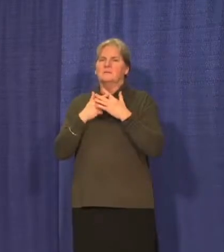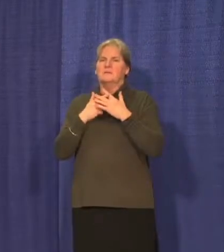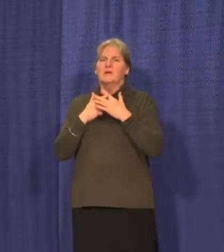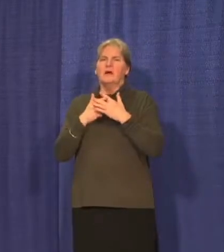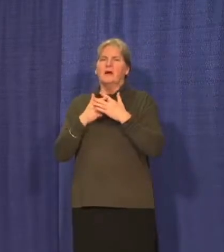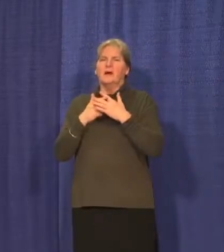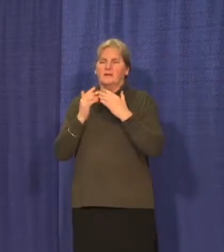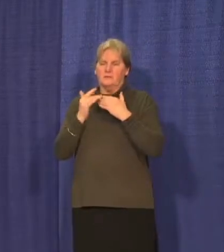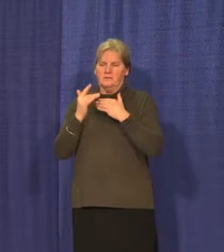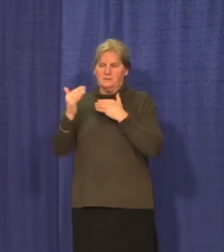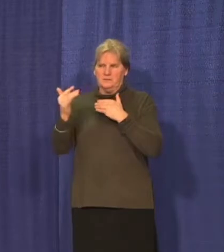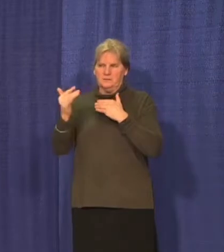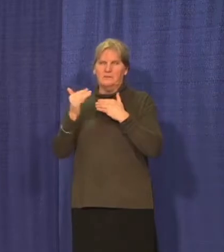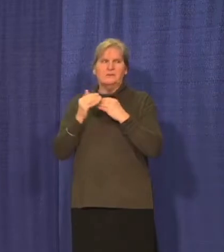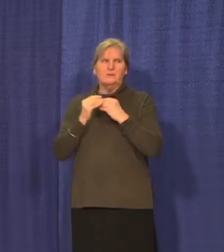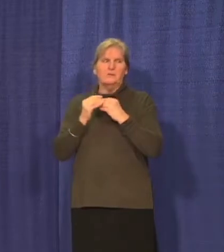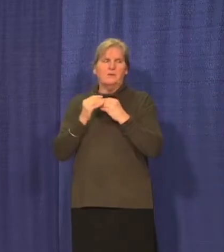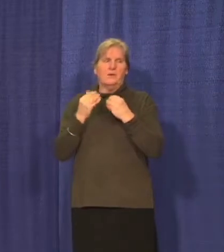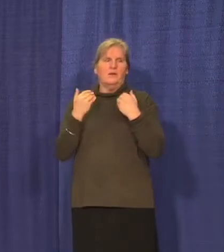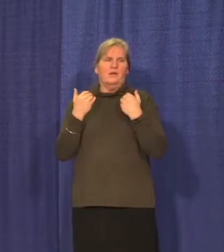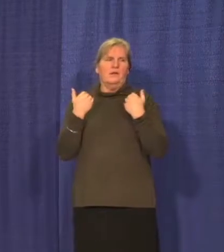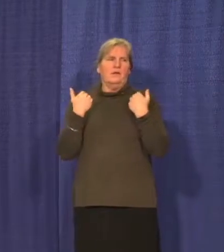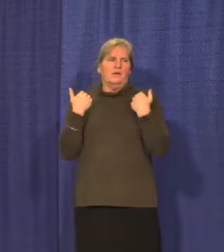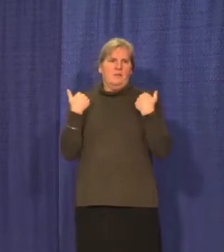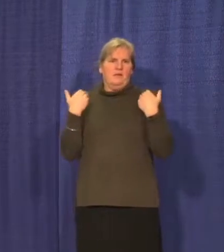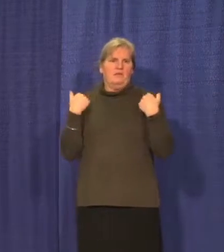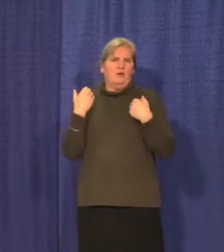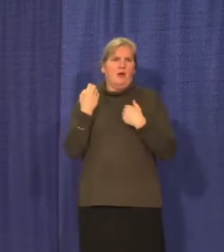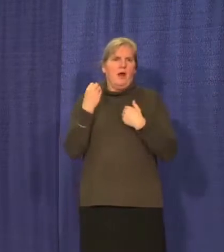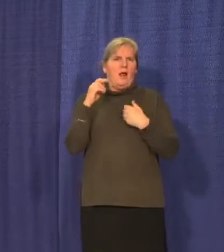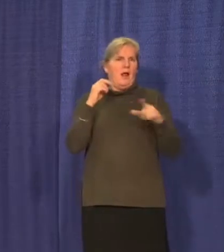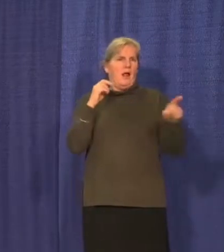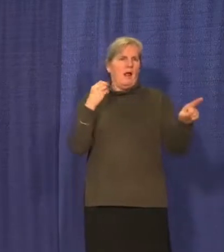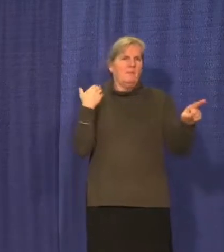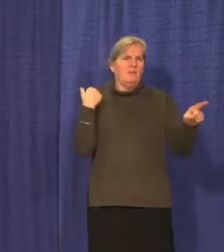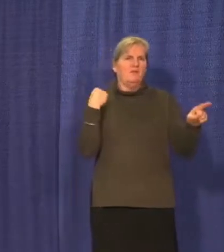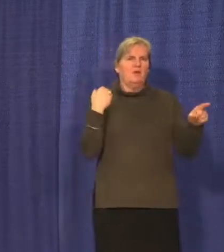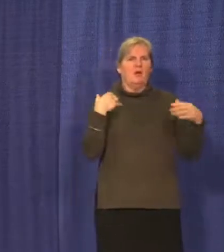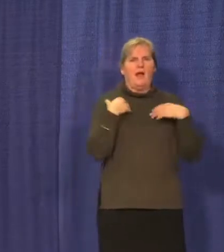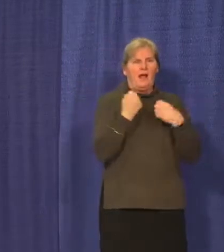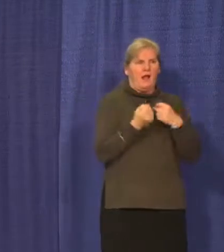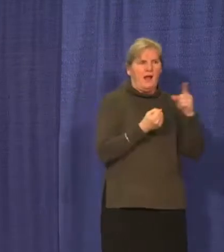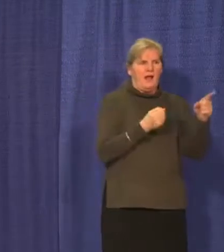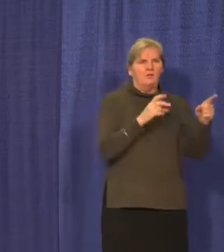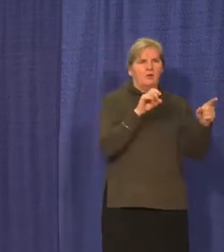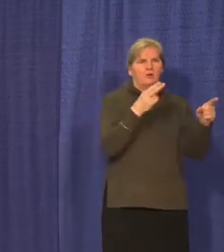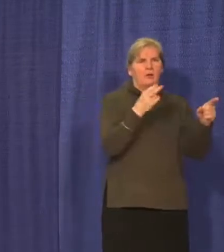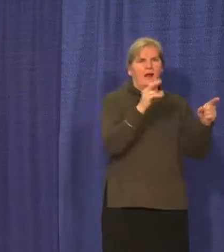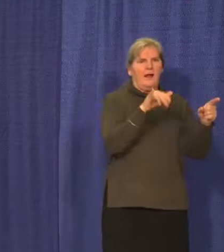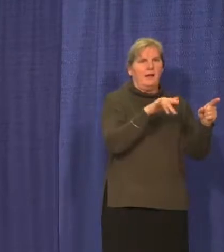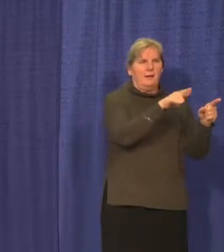happening at the national level that Dr Hanley is having as far as what that would equate to.